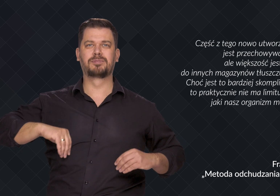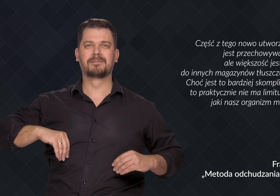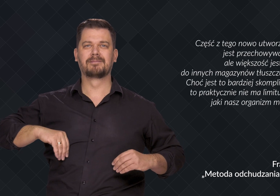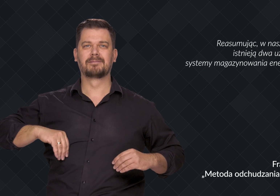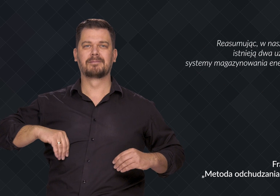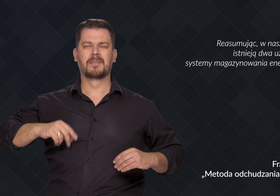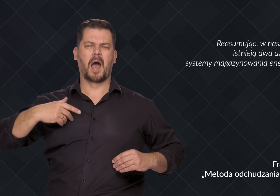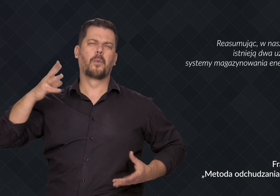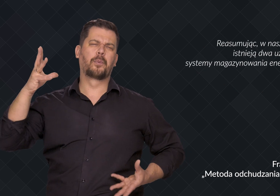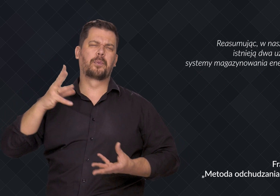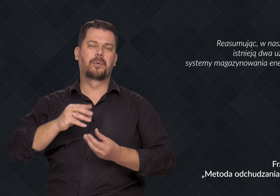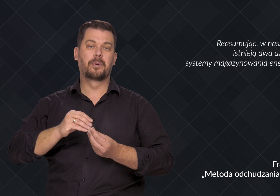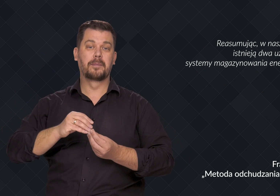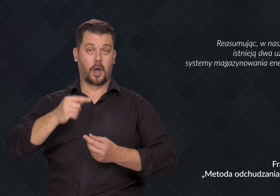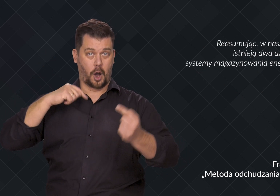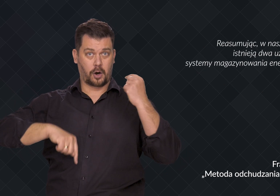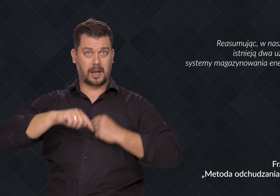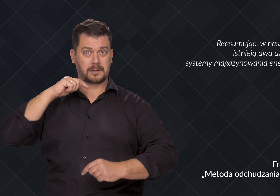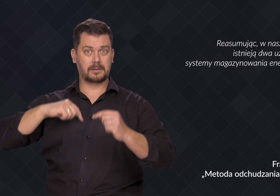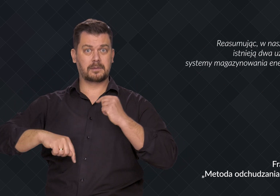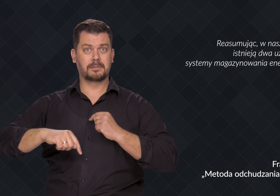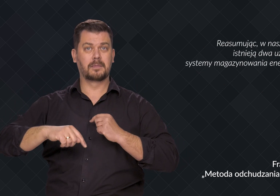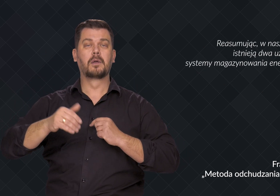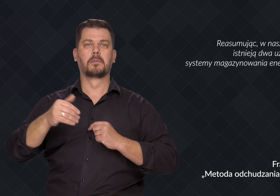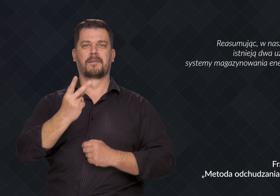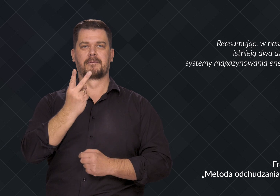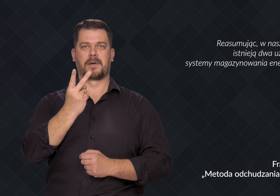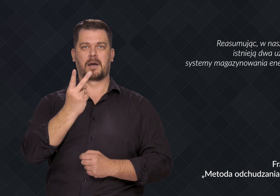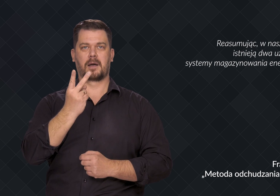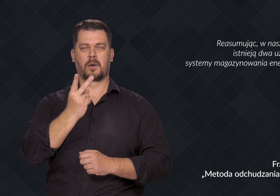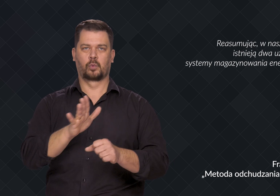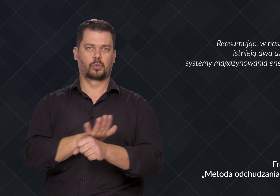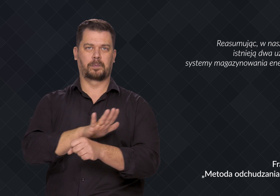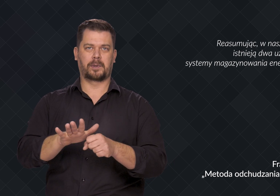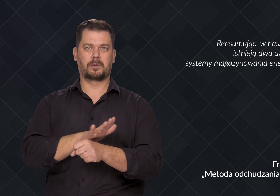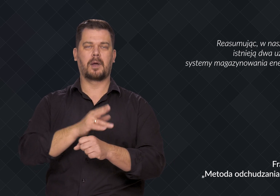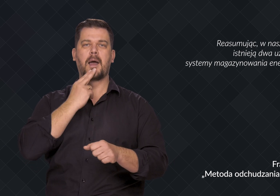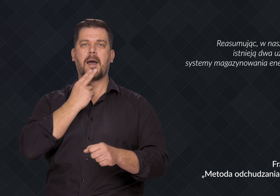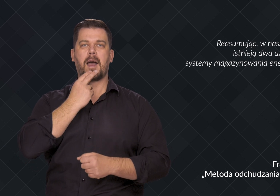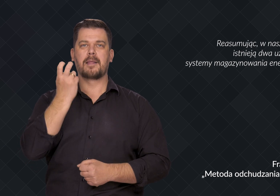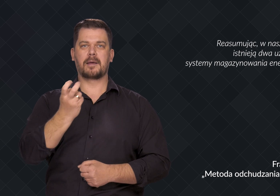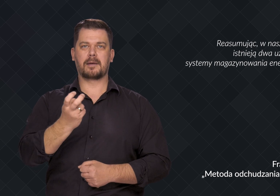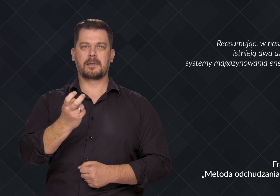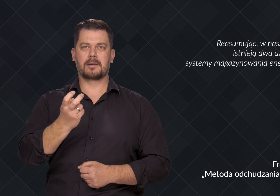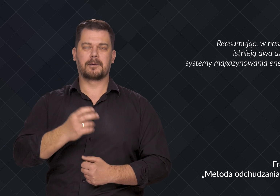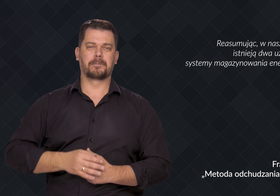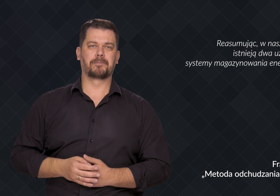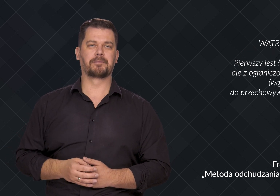In summary, our bodies have two complementary systems for storing energy from food.